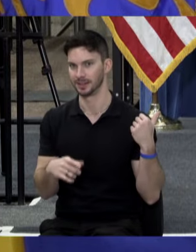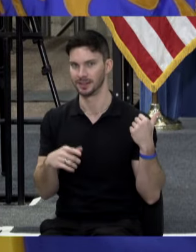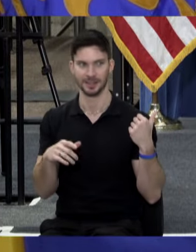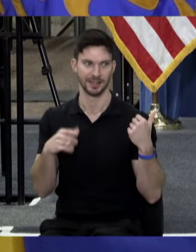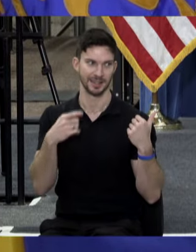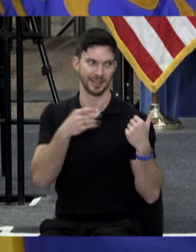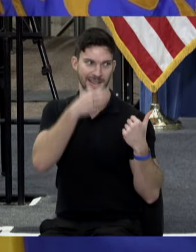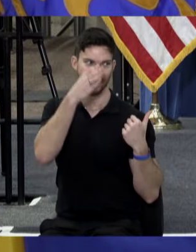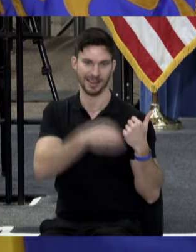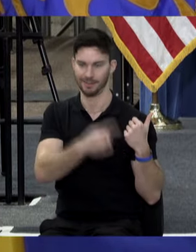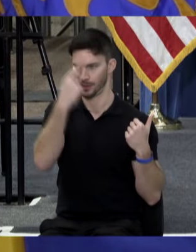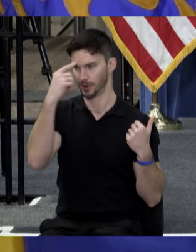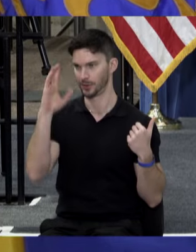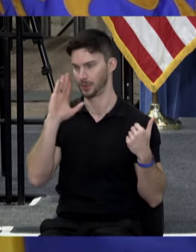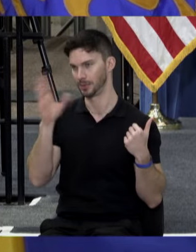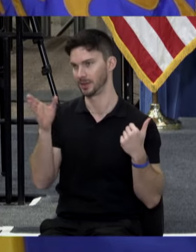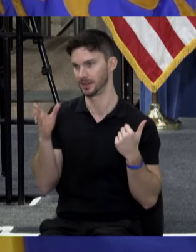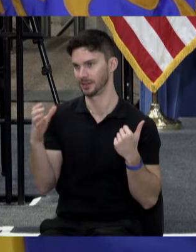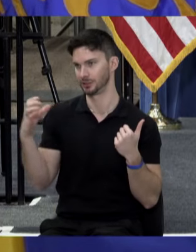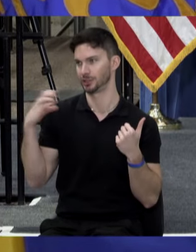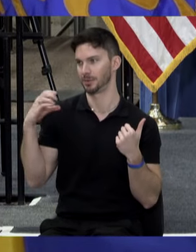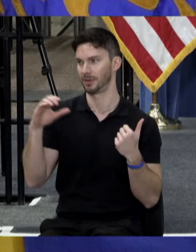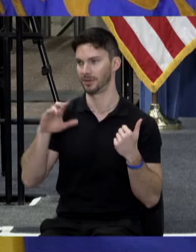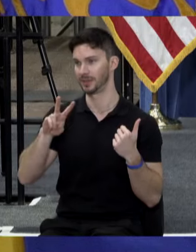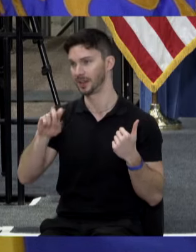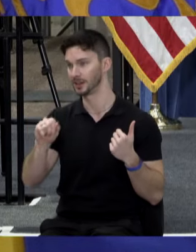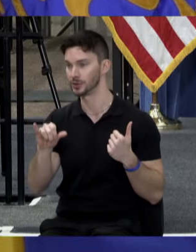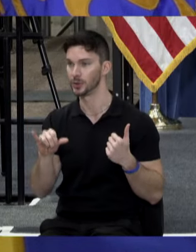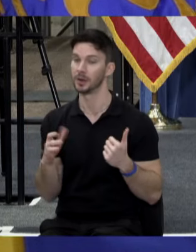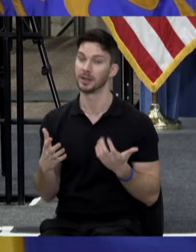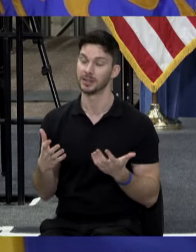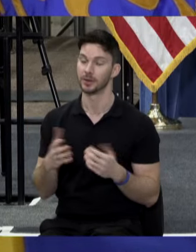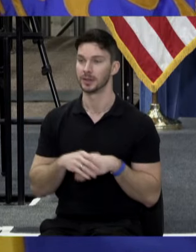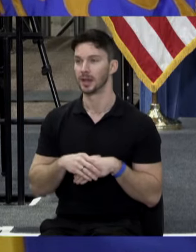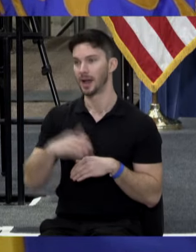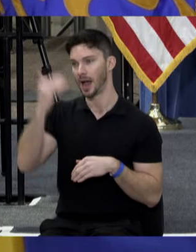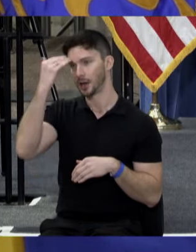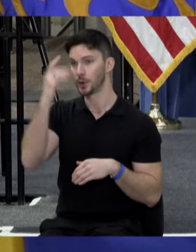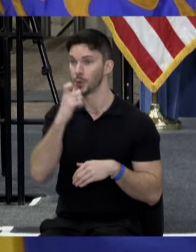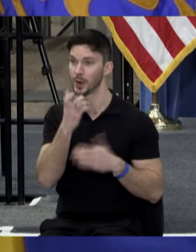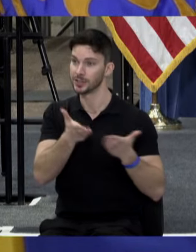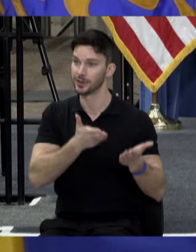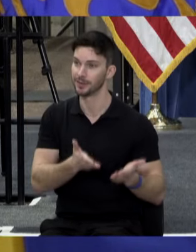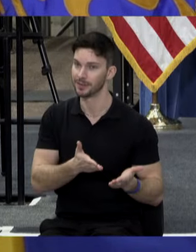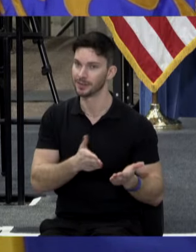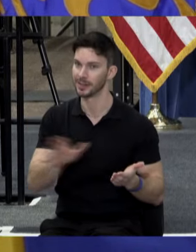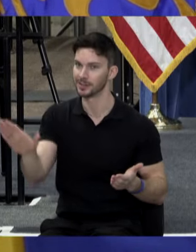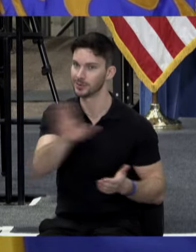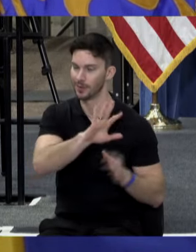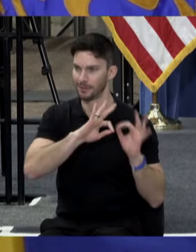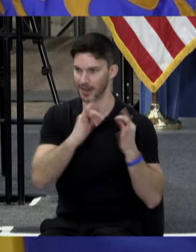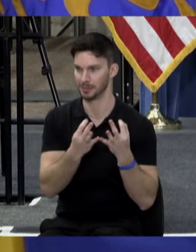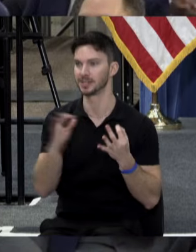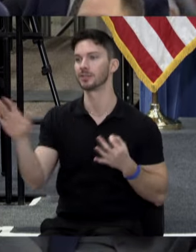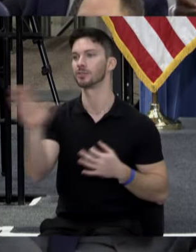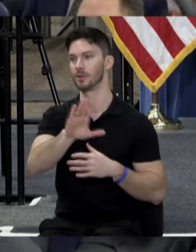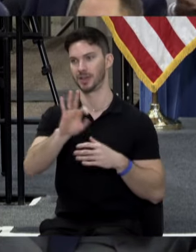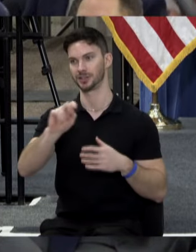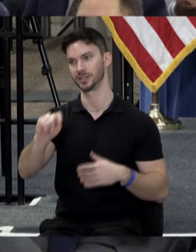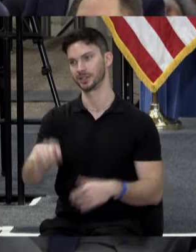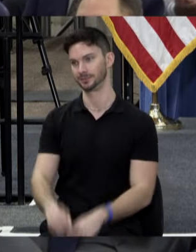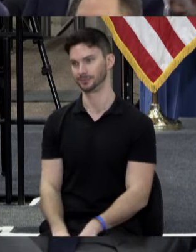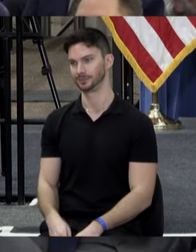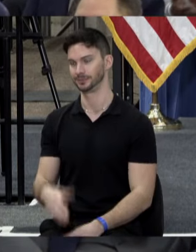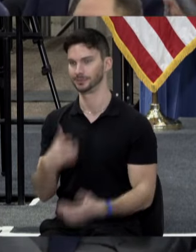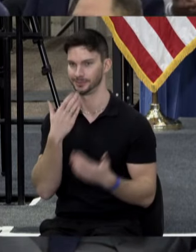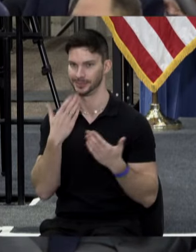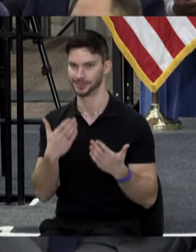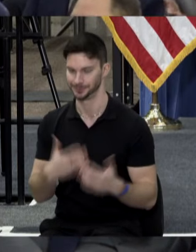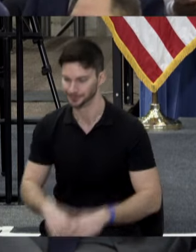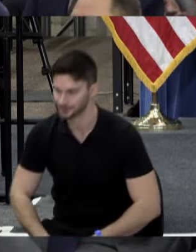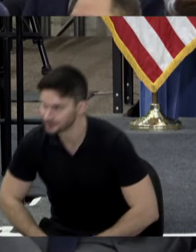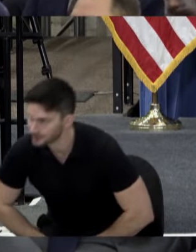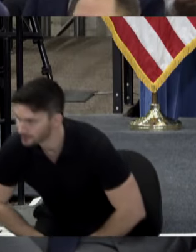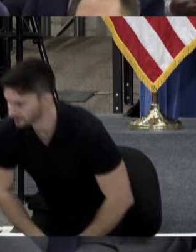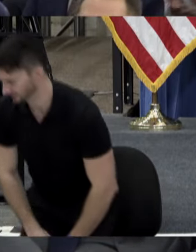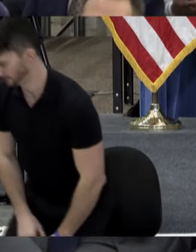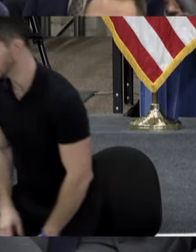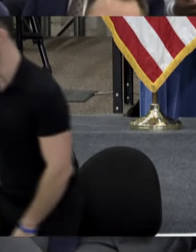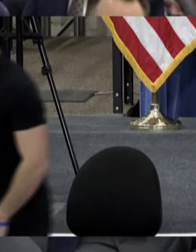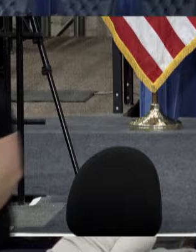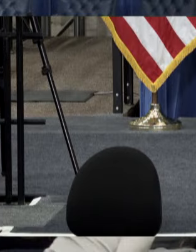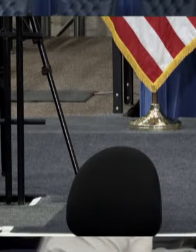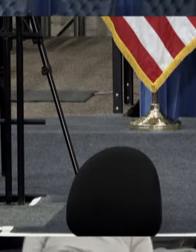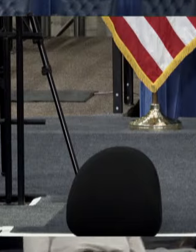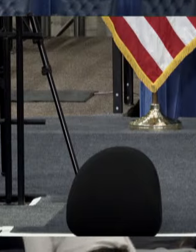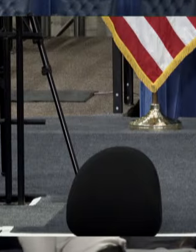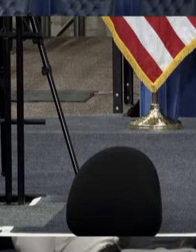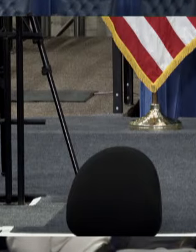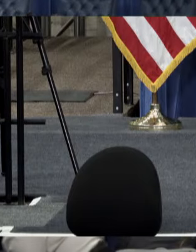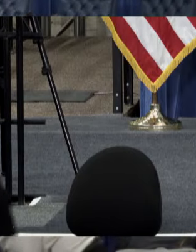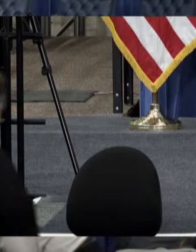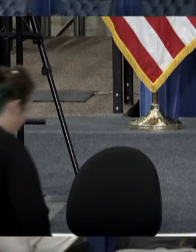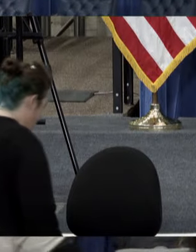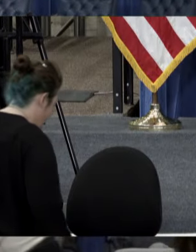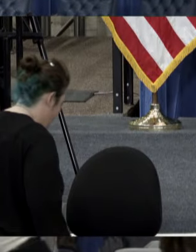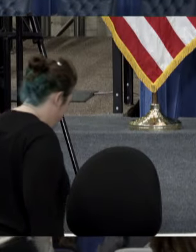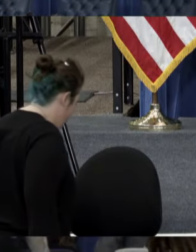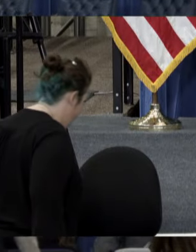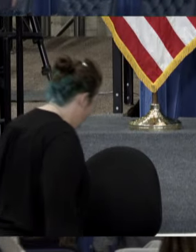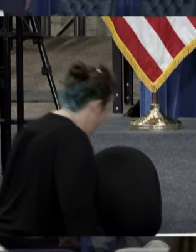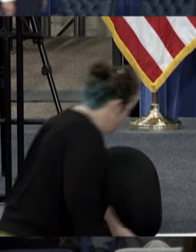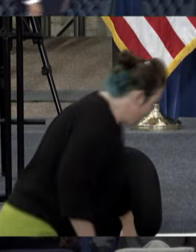But I know who I serve. And it is your families and your veterans. Thank you.